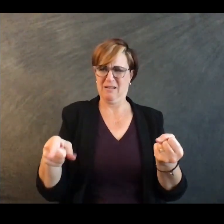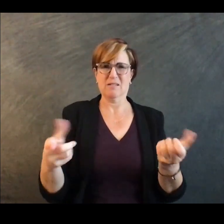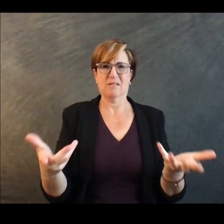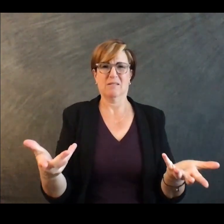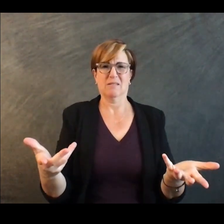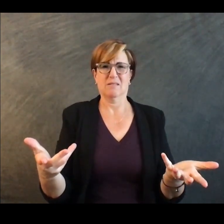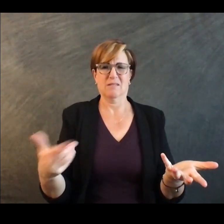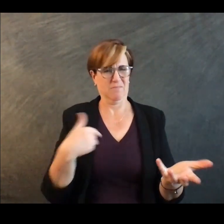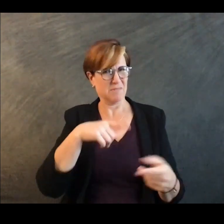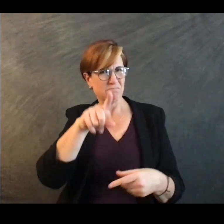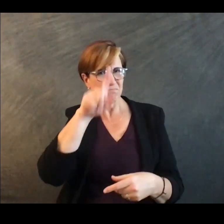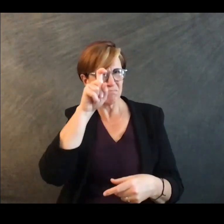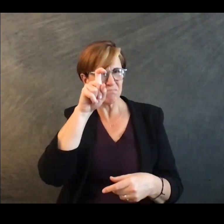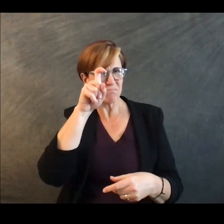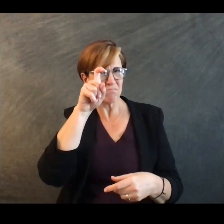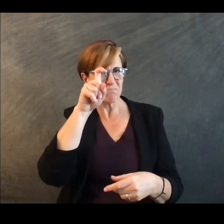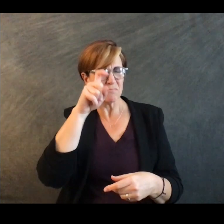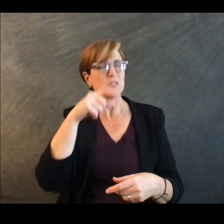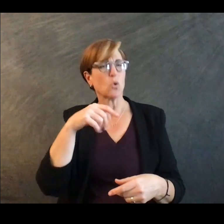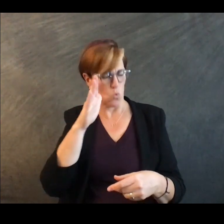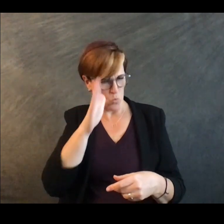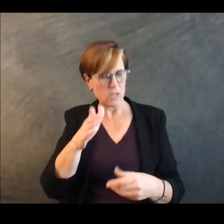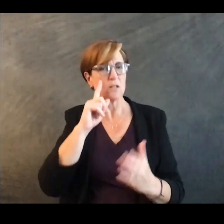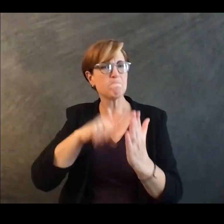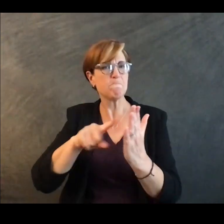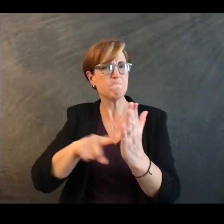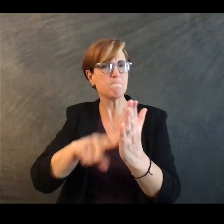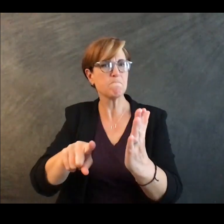look into that so we're going to look into it we pay for we give a majority of